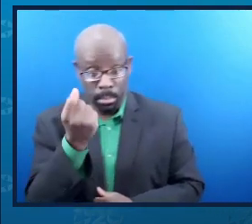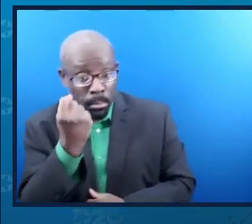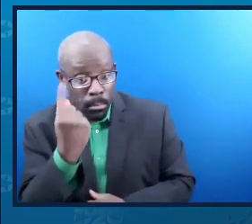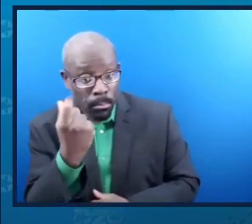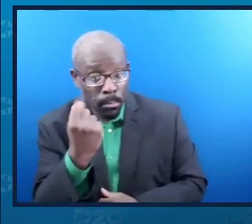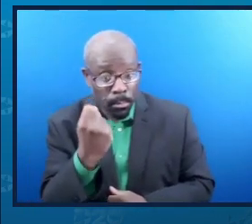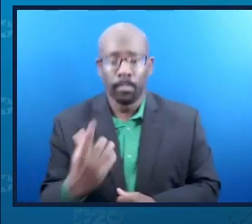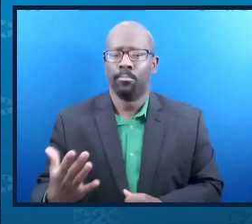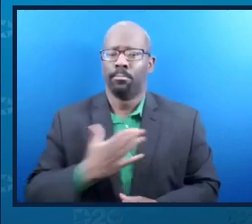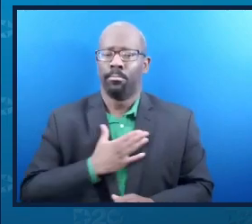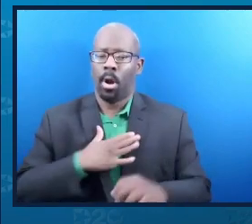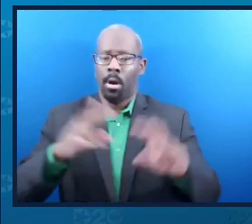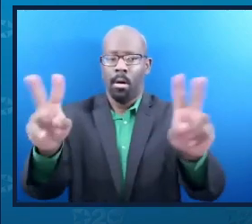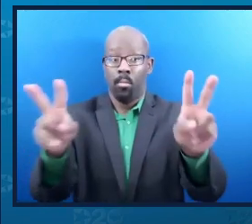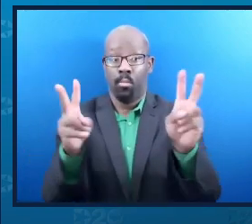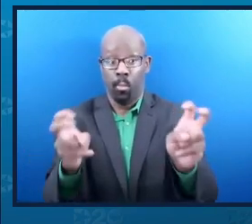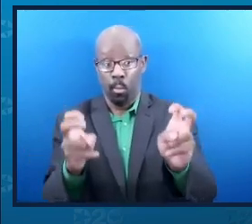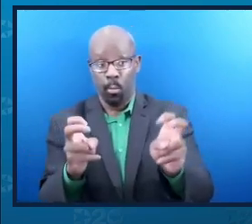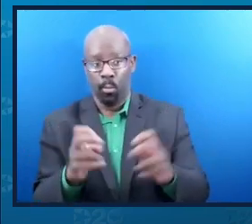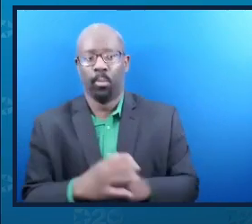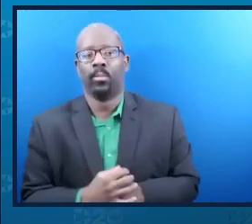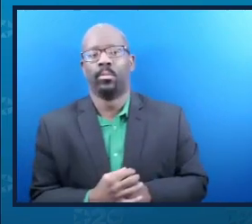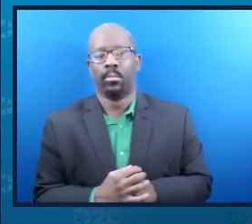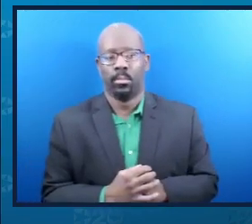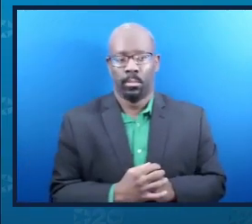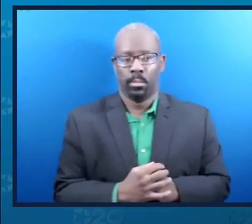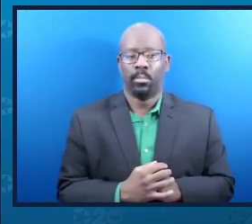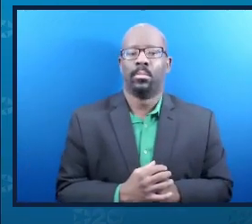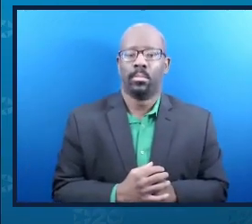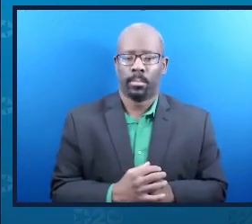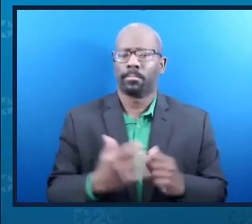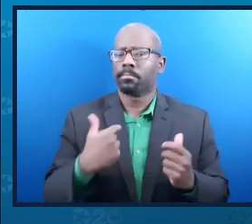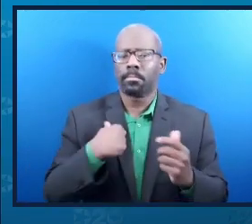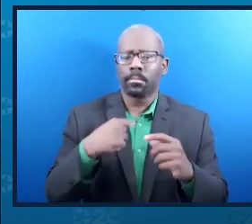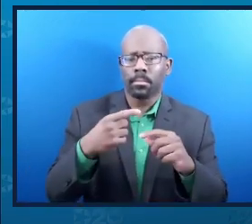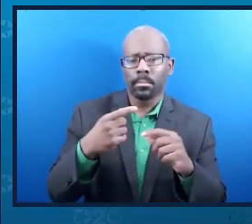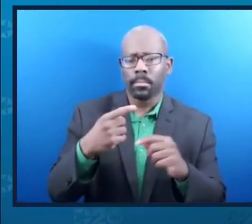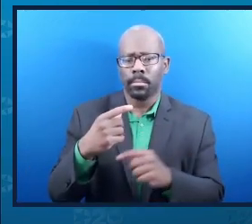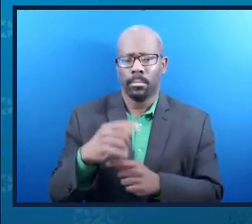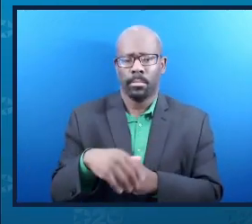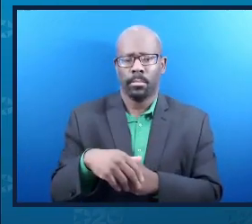FARM HAVE A SAYING "KNEE BYE-BYE THE FOURTH OF JULY" THESE DAYS WE ARE LIKEY THAT THE CORNICE